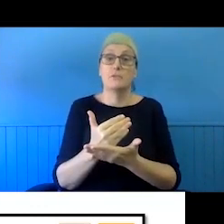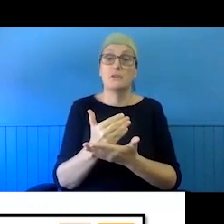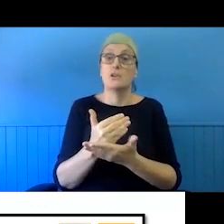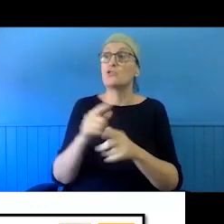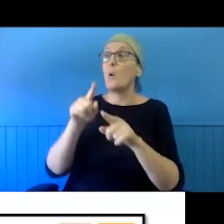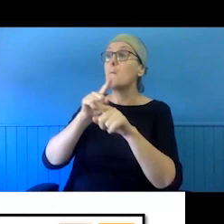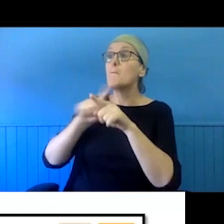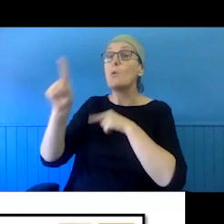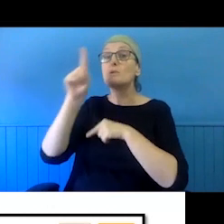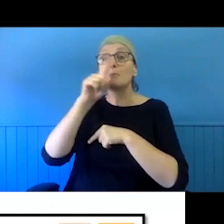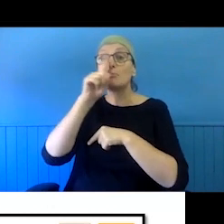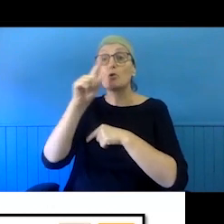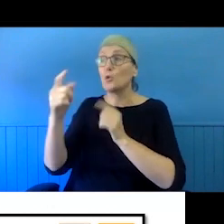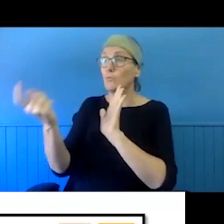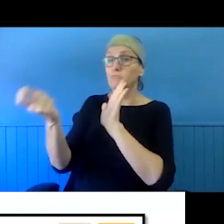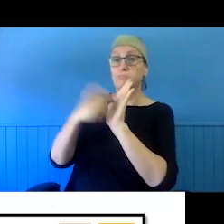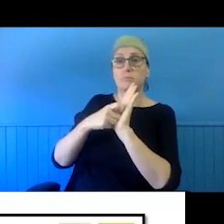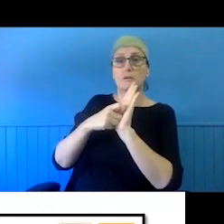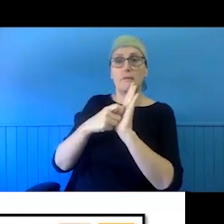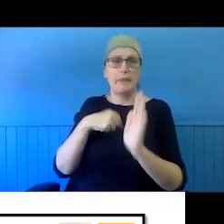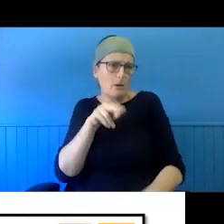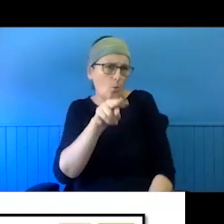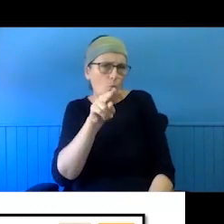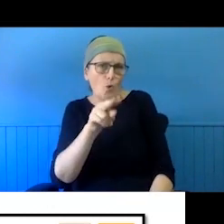something that commands a lot of our attention. So not surprisingly, this